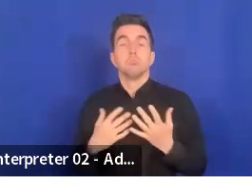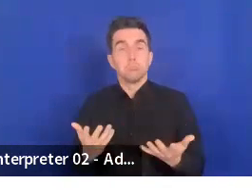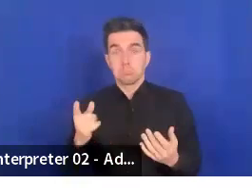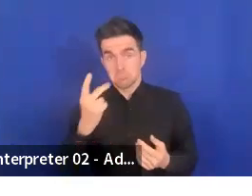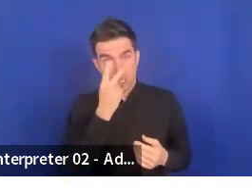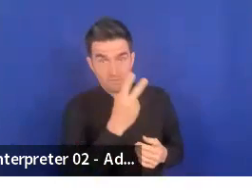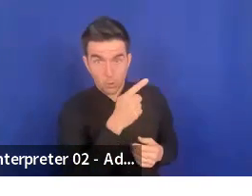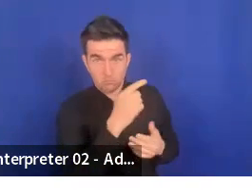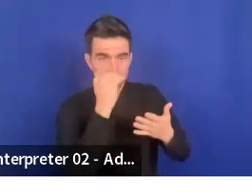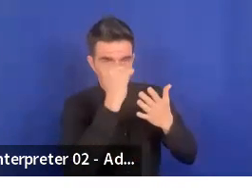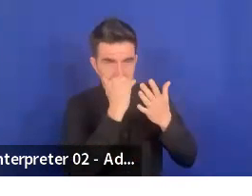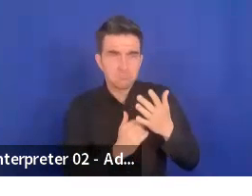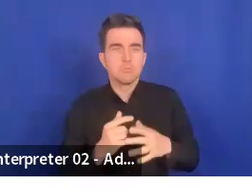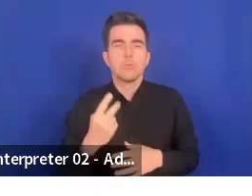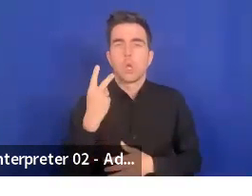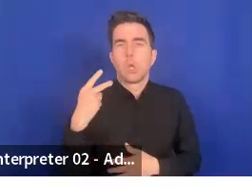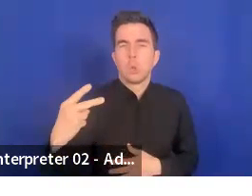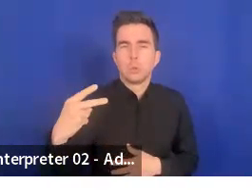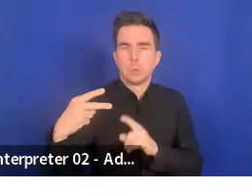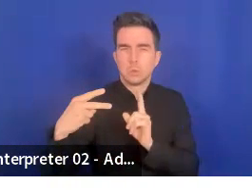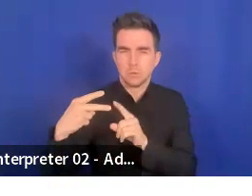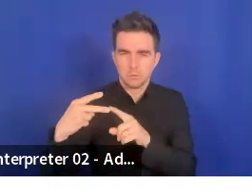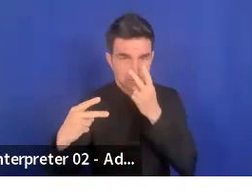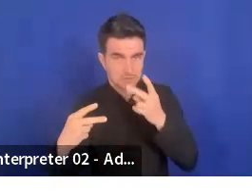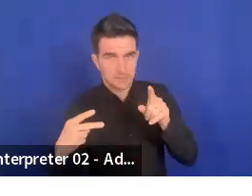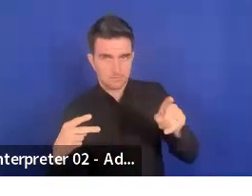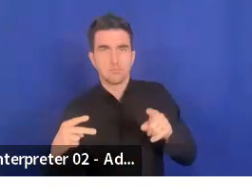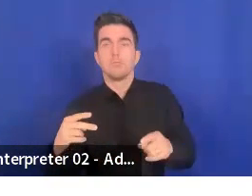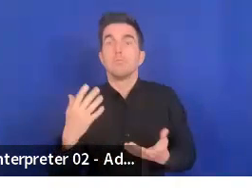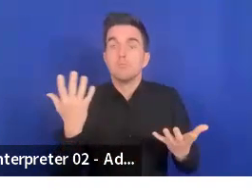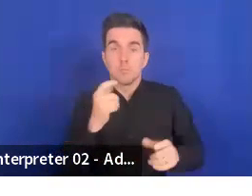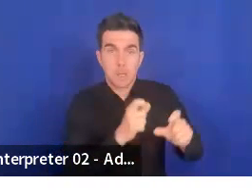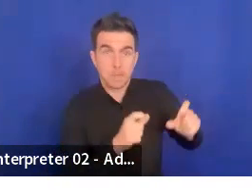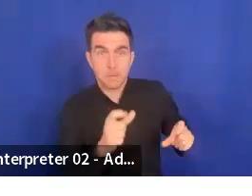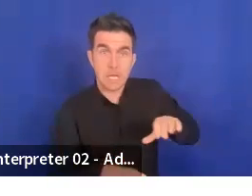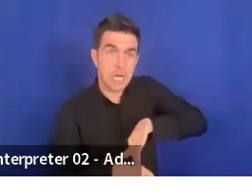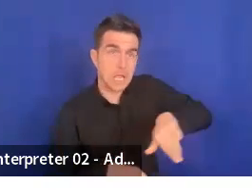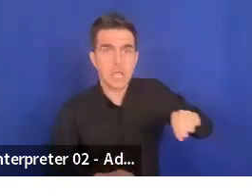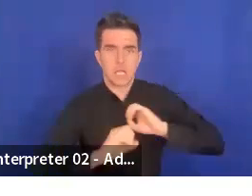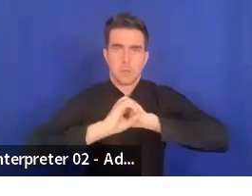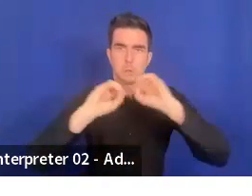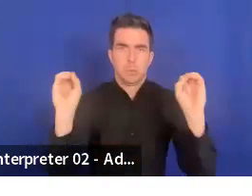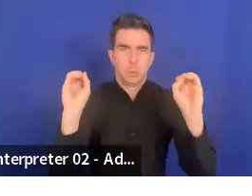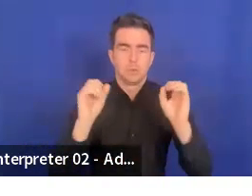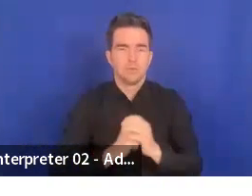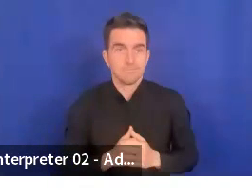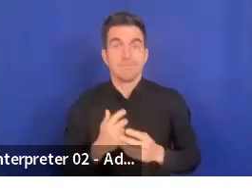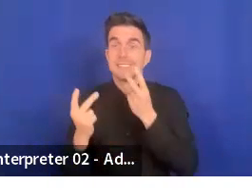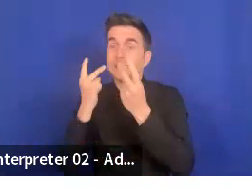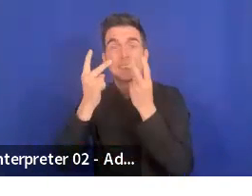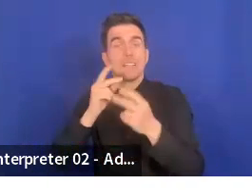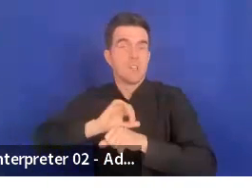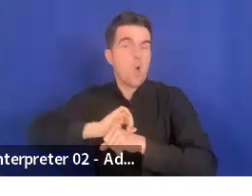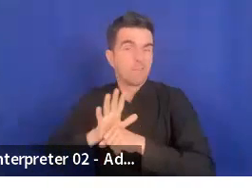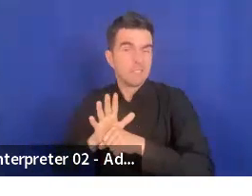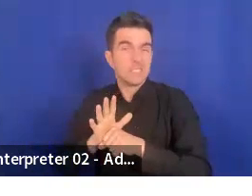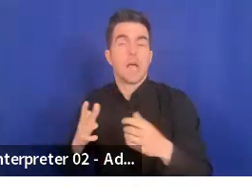COVID has exposed the weaknesses in our health systems, with a lot of vulnerable populations